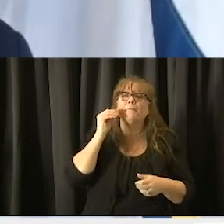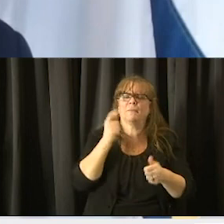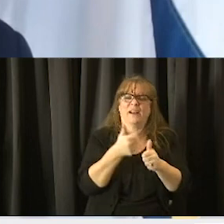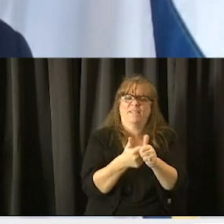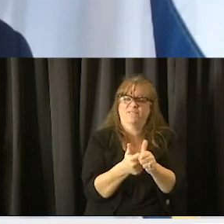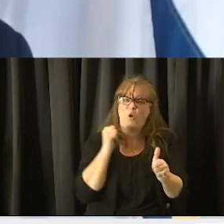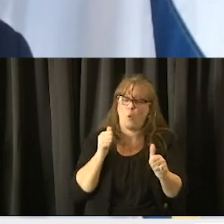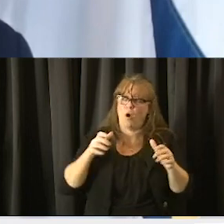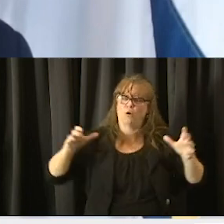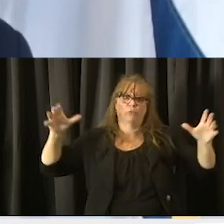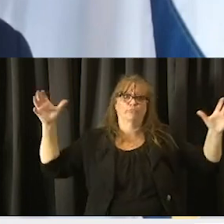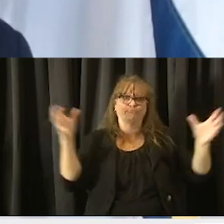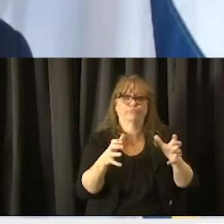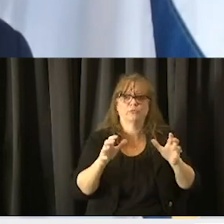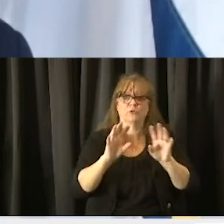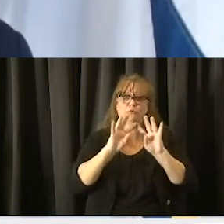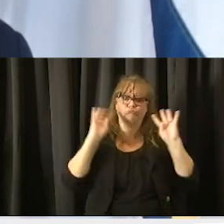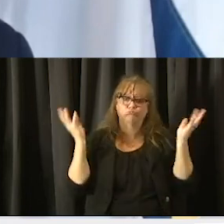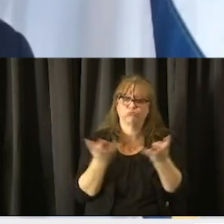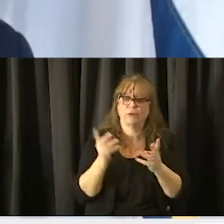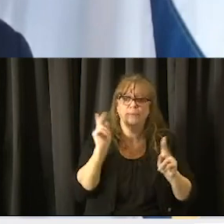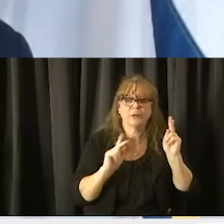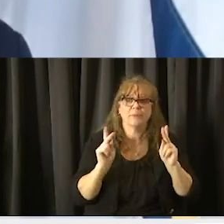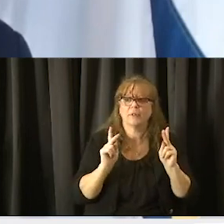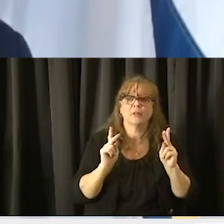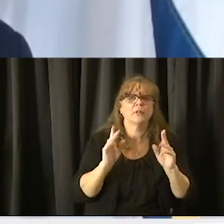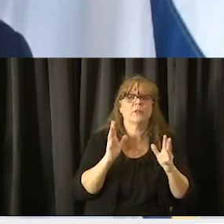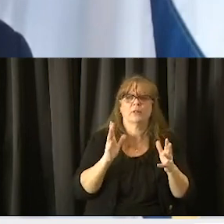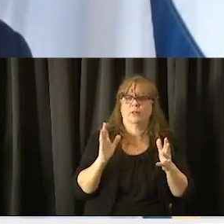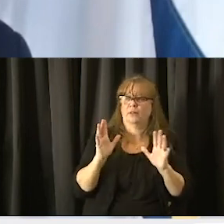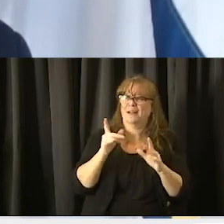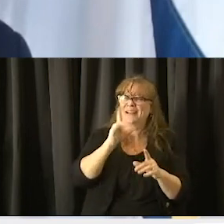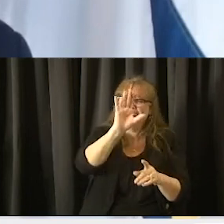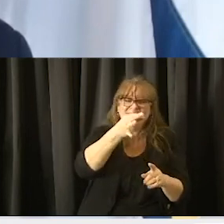whatever you want to do but want to avoid large gatherings and socializing